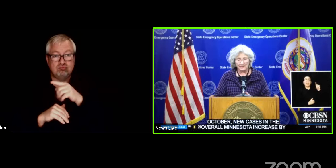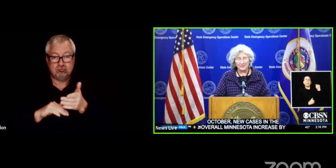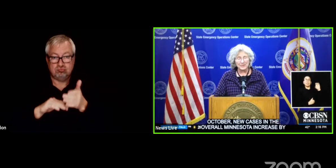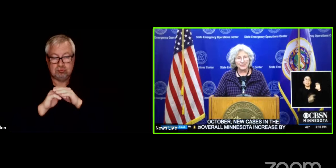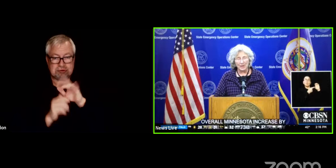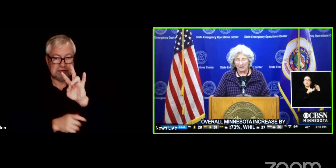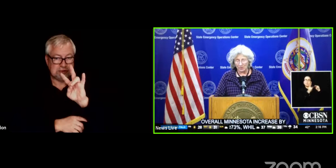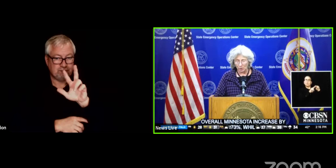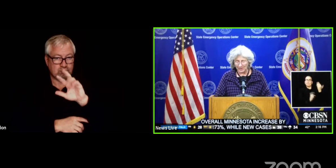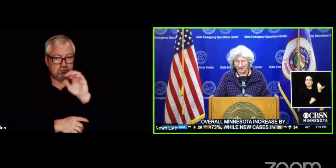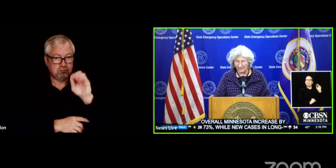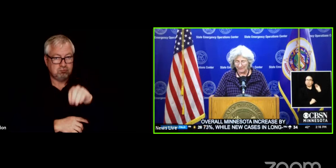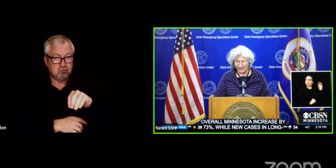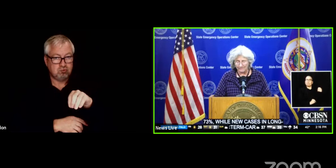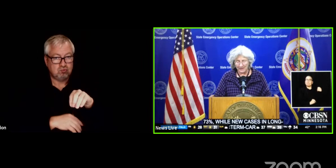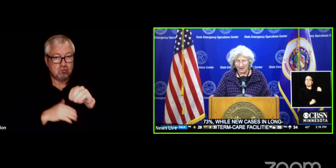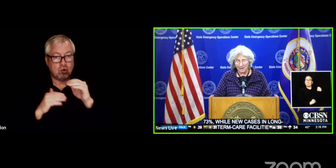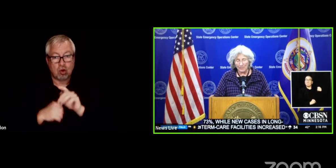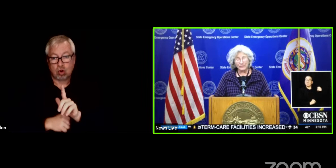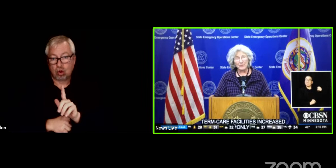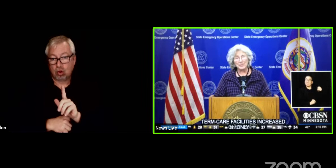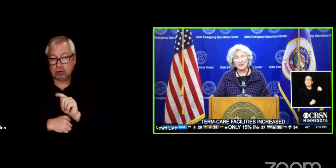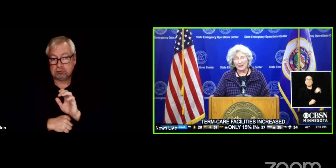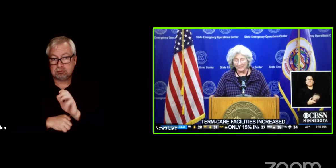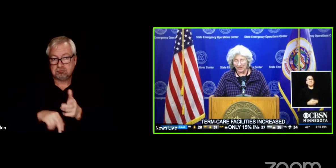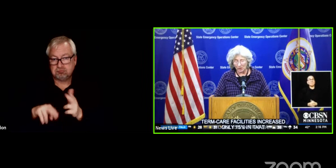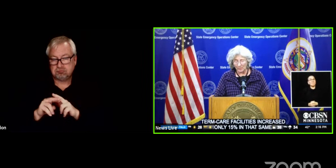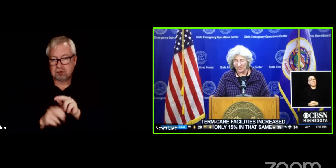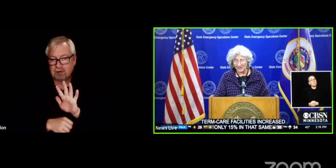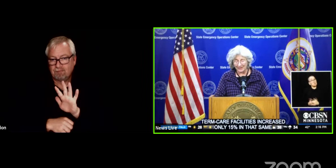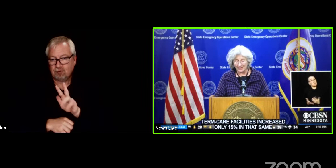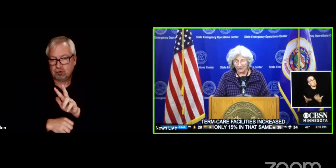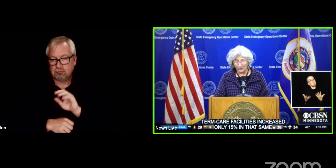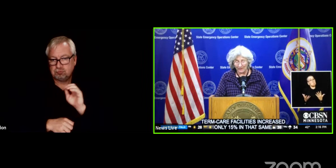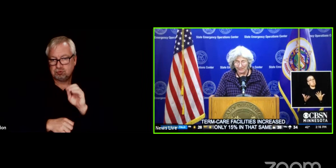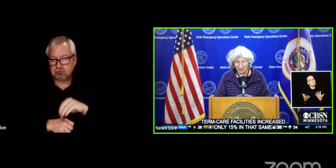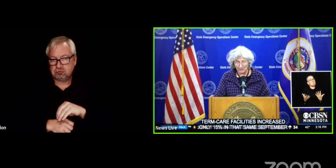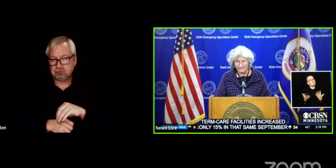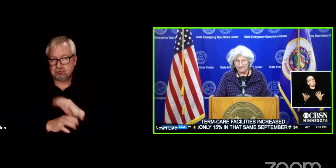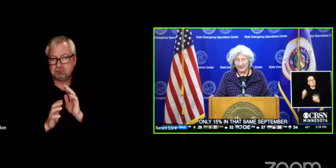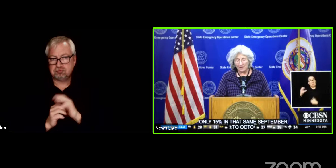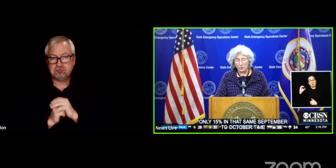SEPTEMBER TO OCTOBER TIMEFRAME. BUT FROM THE BEGINNING OF OCTOBER TO THE ENDS OF NOVEMBER, NEW